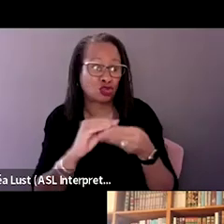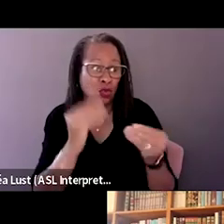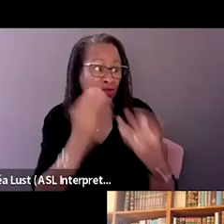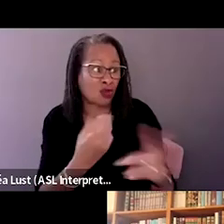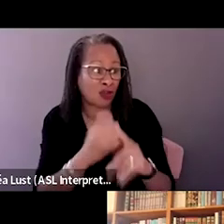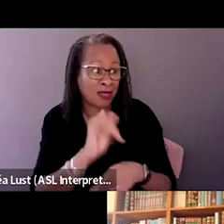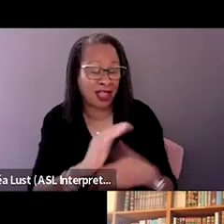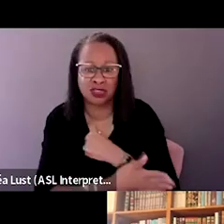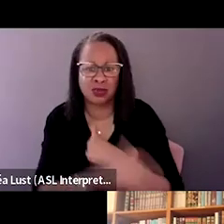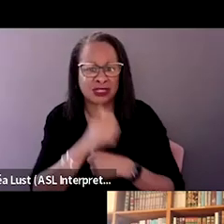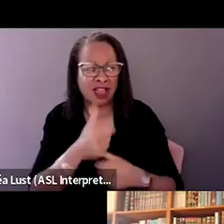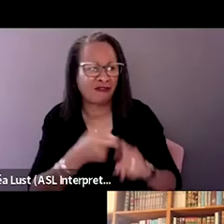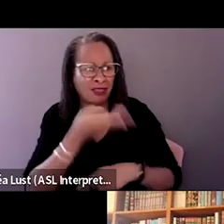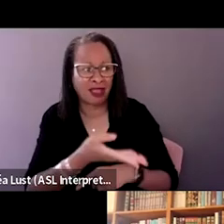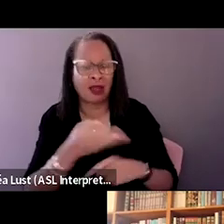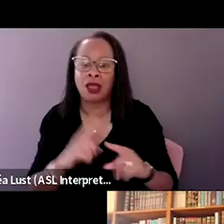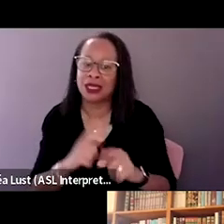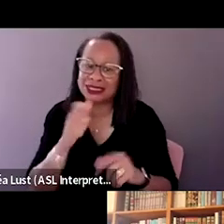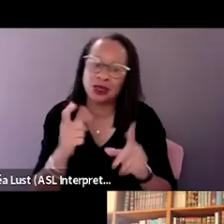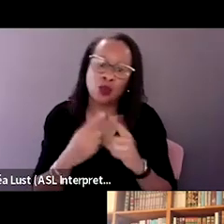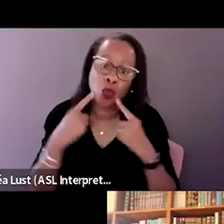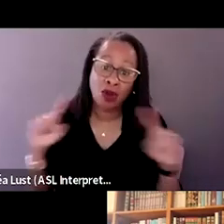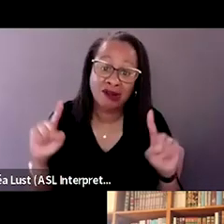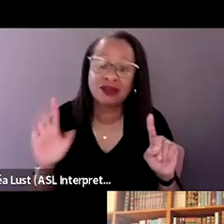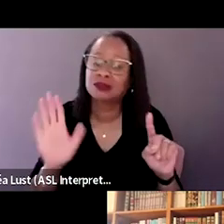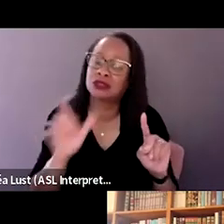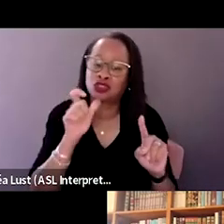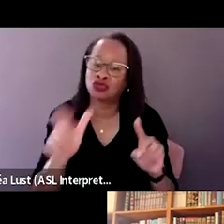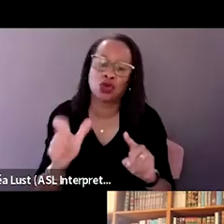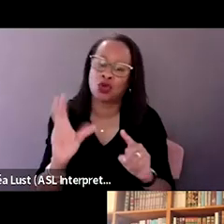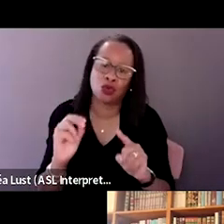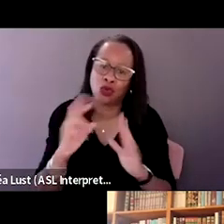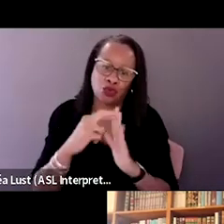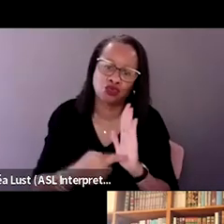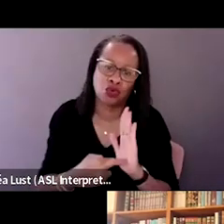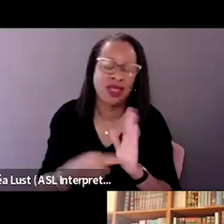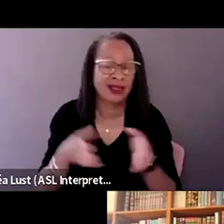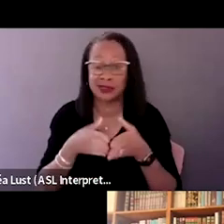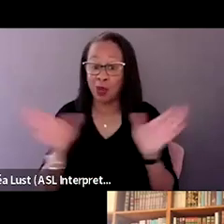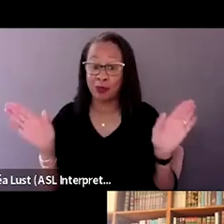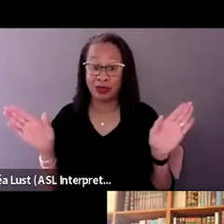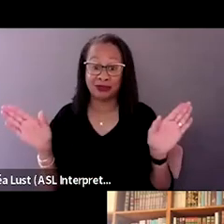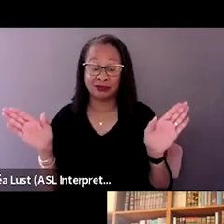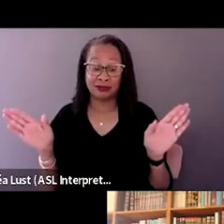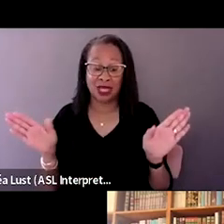So no, it doesn't work. No, there is no rule. It's totally open and I'm not taking any right